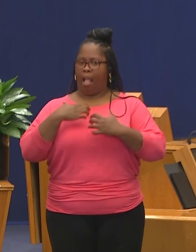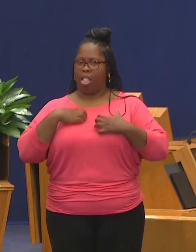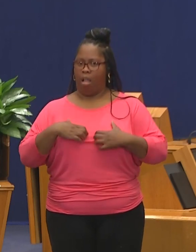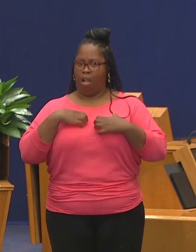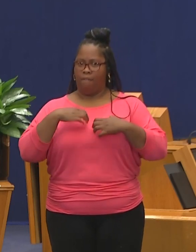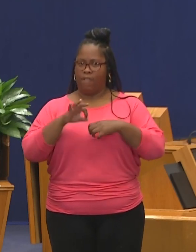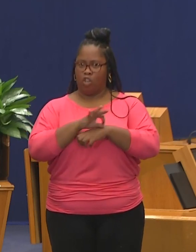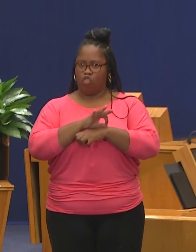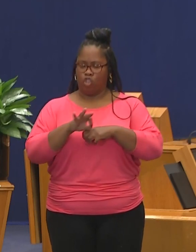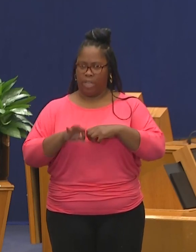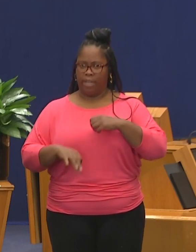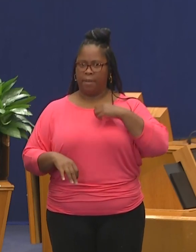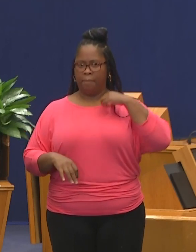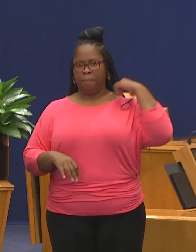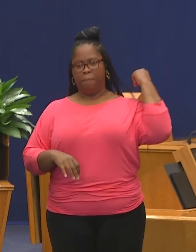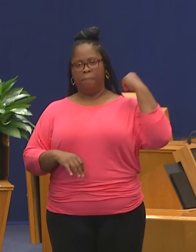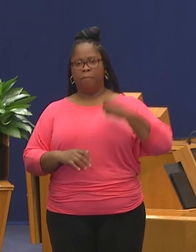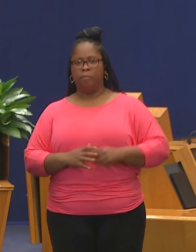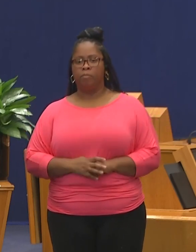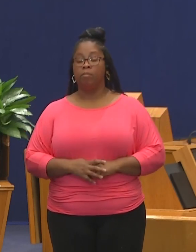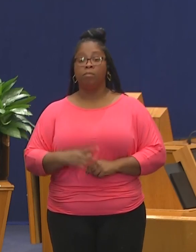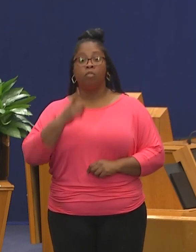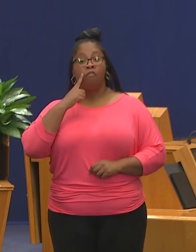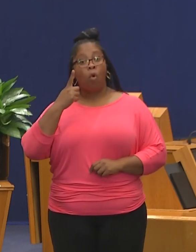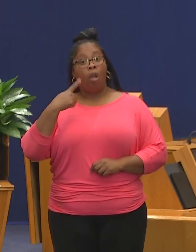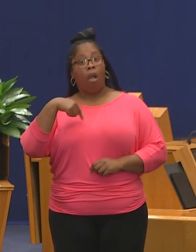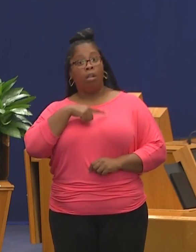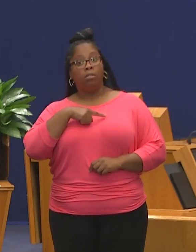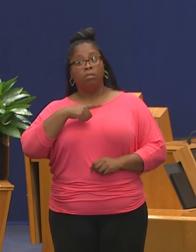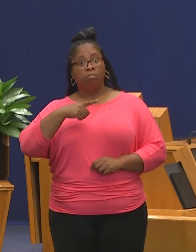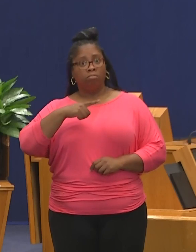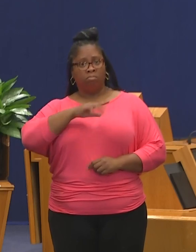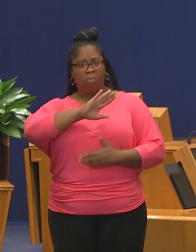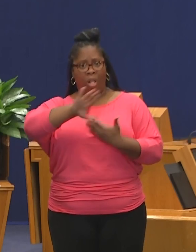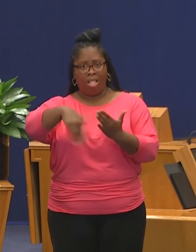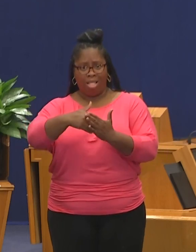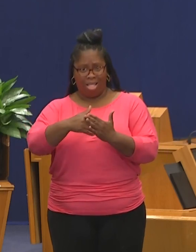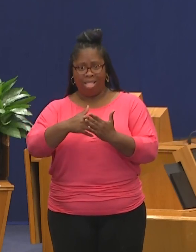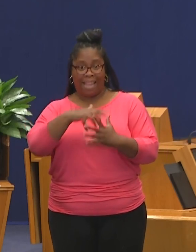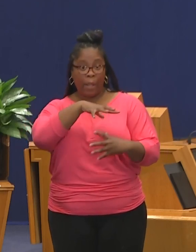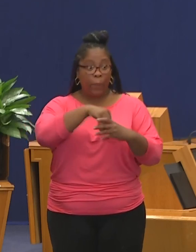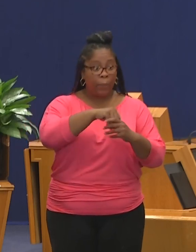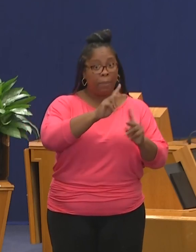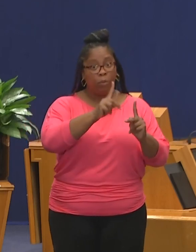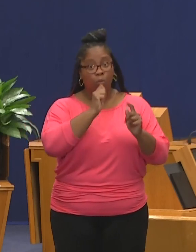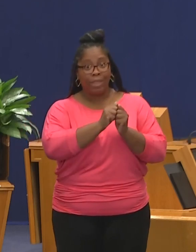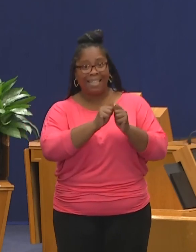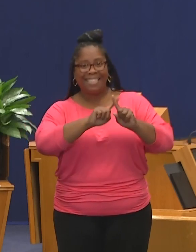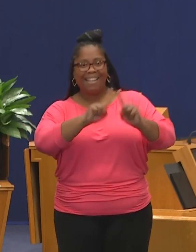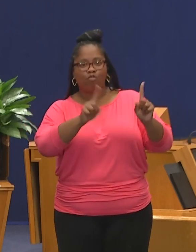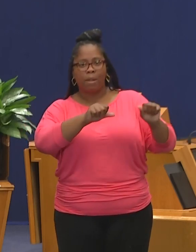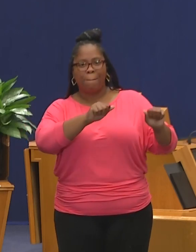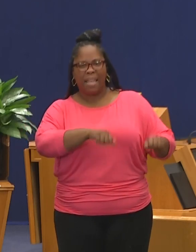AFFECT LUNG FUNCTION. AND SO FOR ALL OF US, INCLUDING